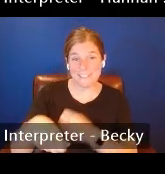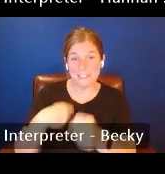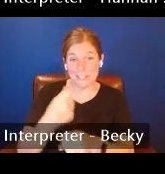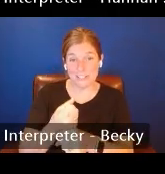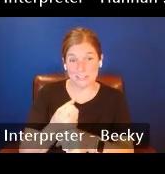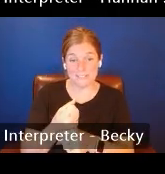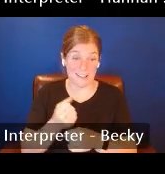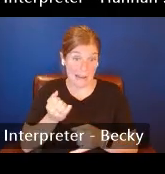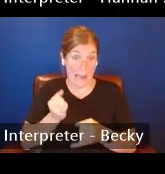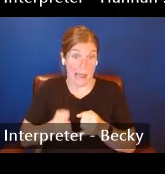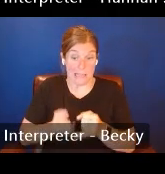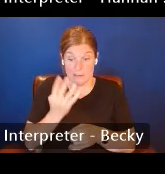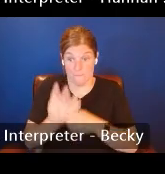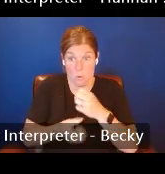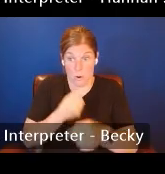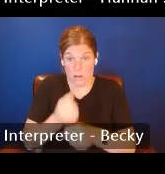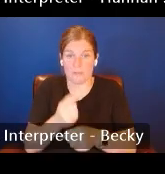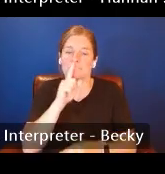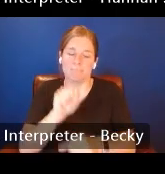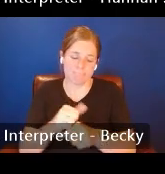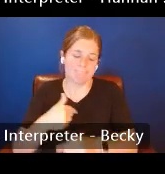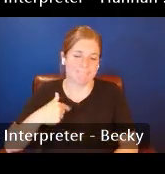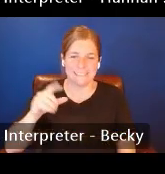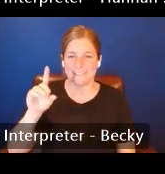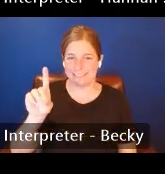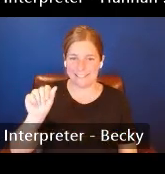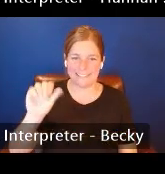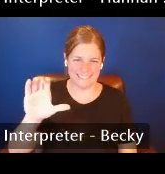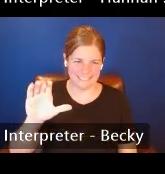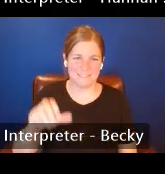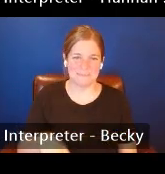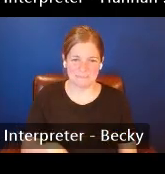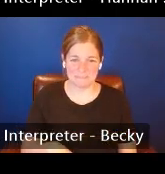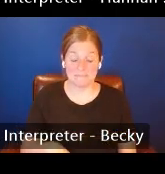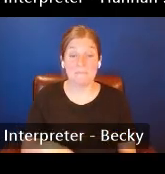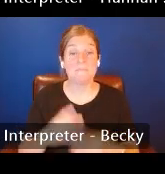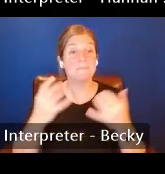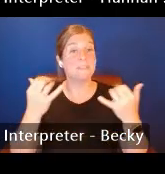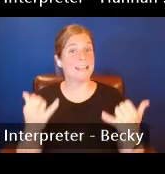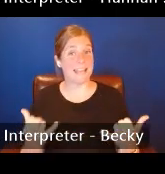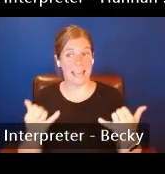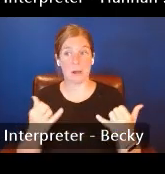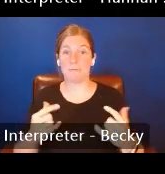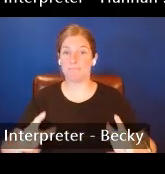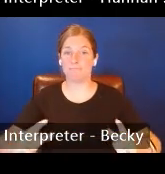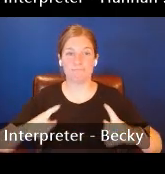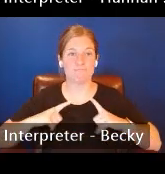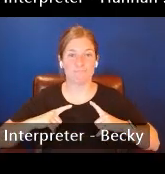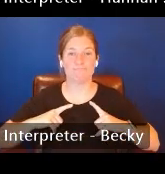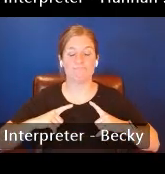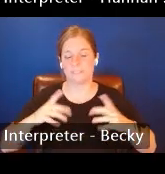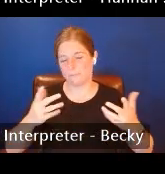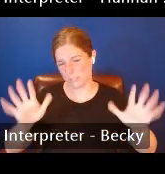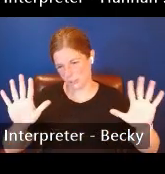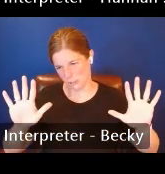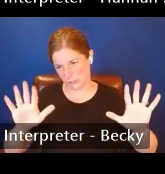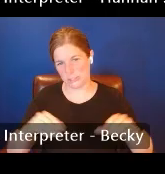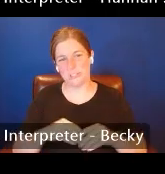I was the Accessibility Coordinator there. And so now, I'm retired and I am--